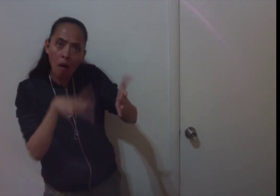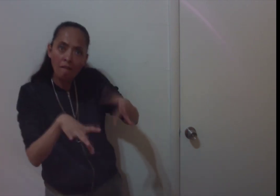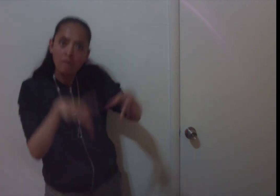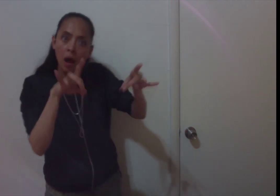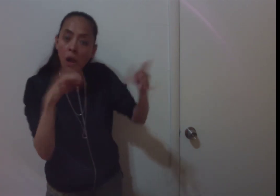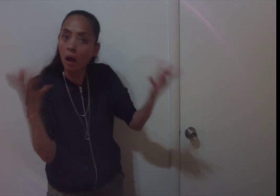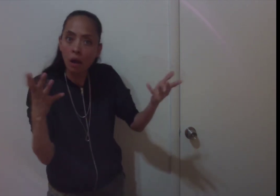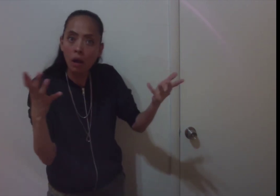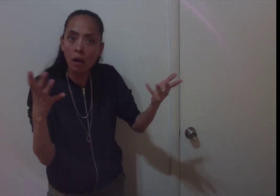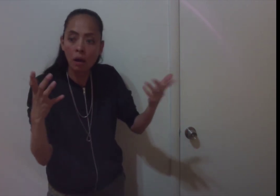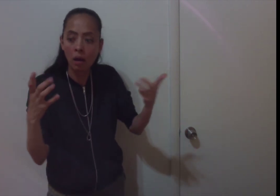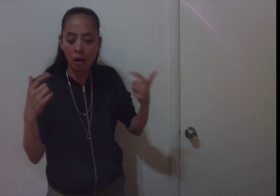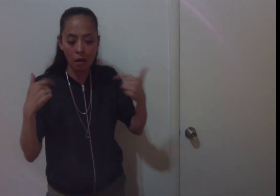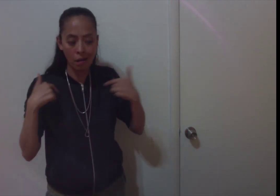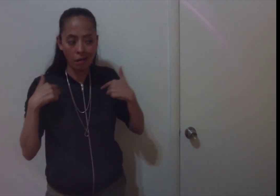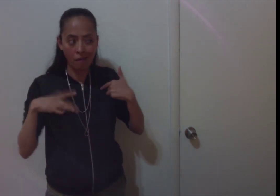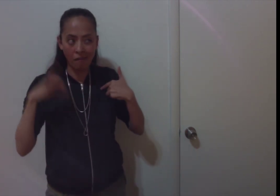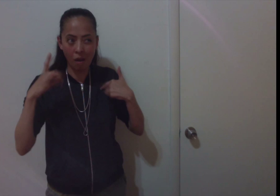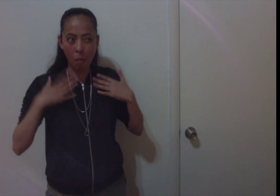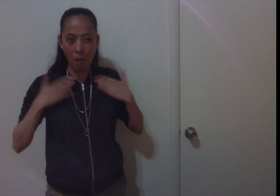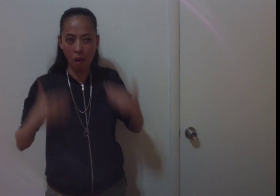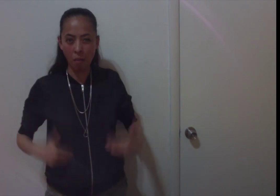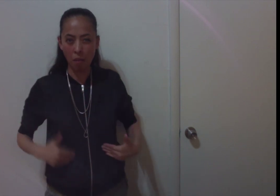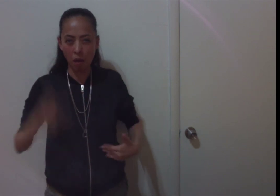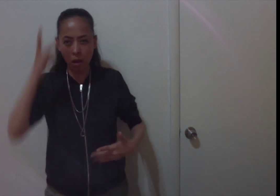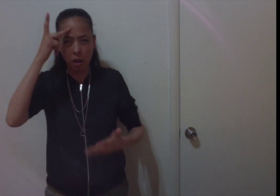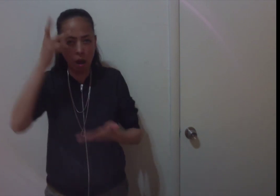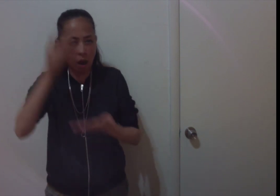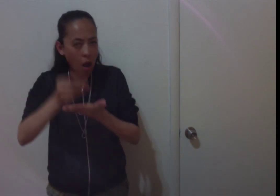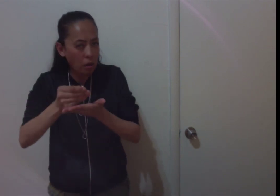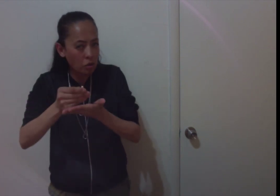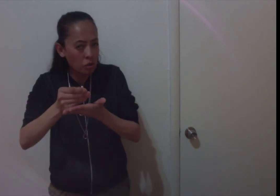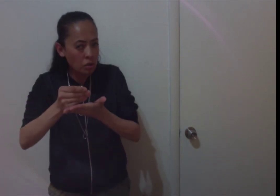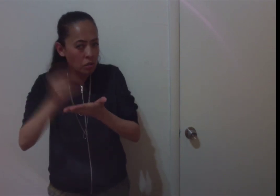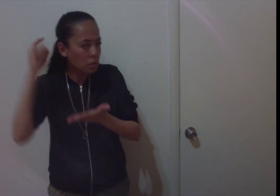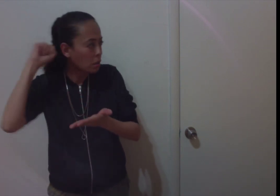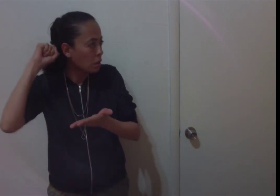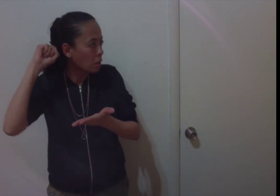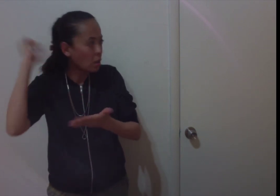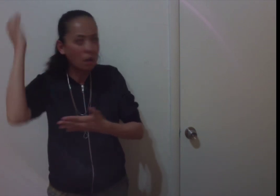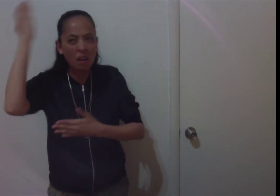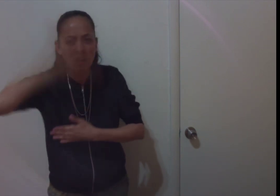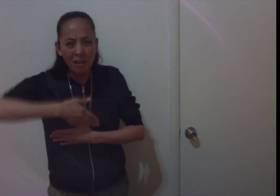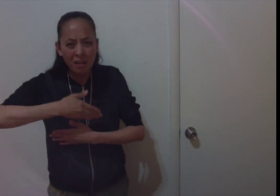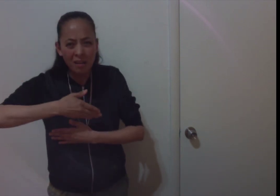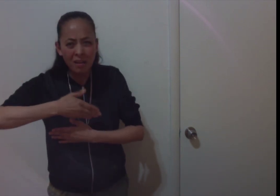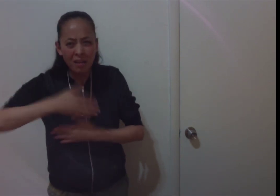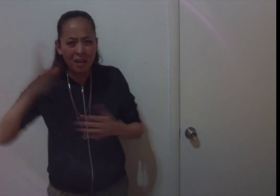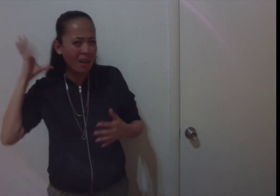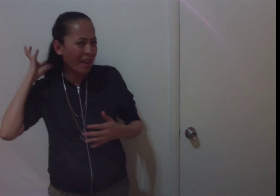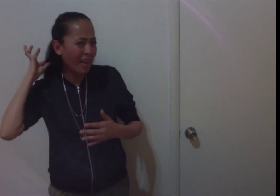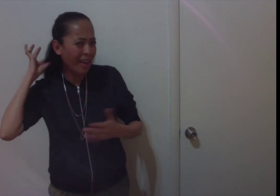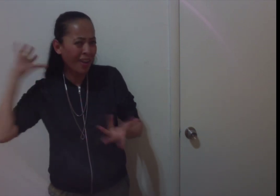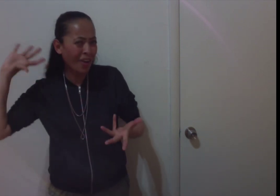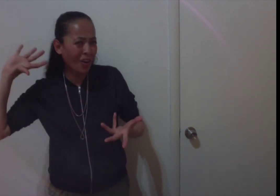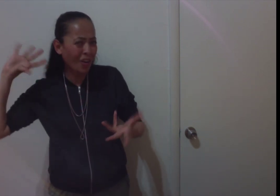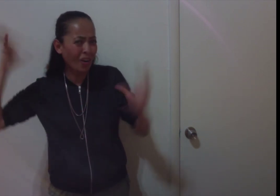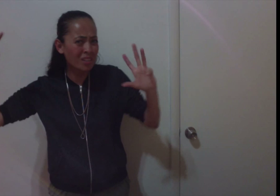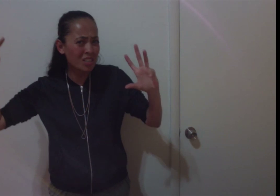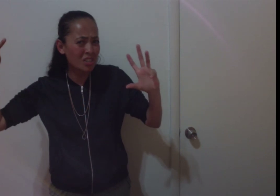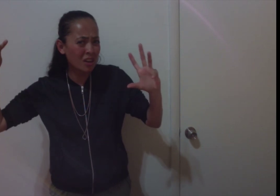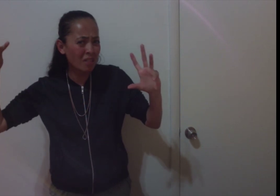In it, I read and learned for the first time about how I was found unconscious, with my hair disheveled,